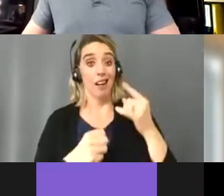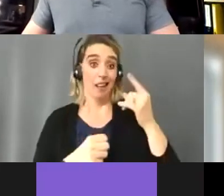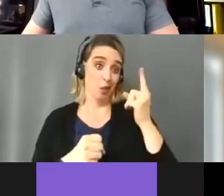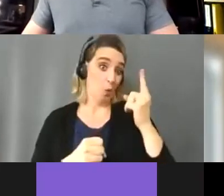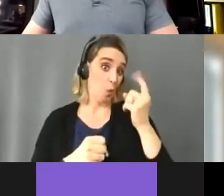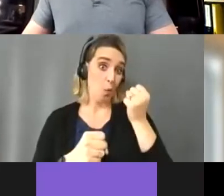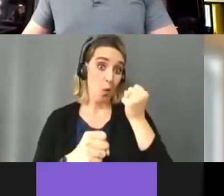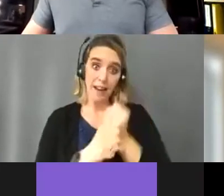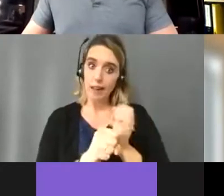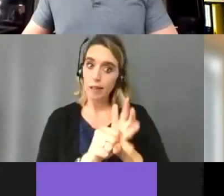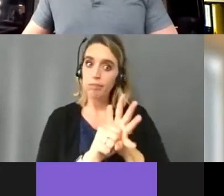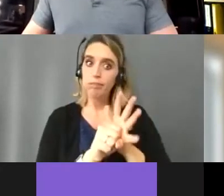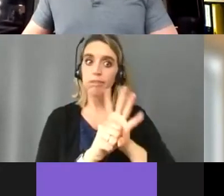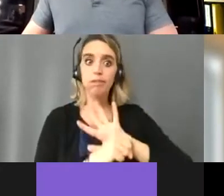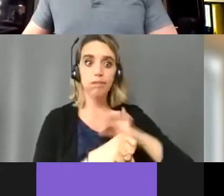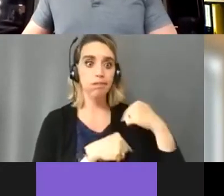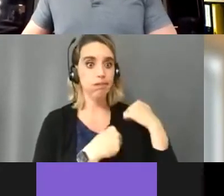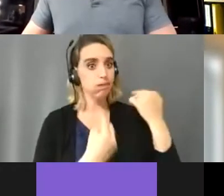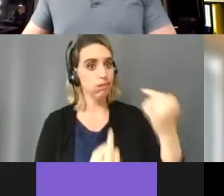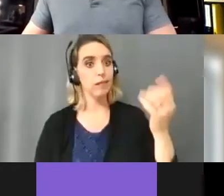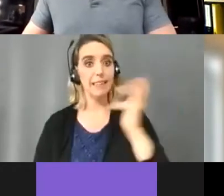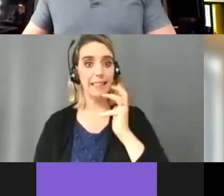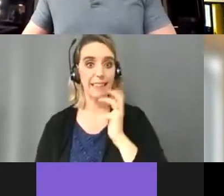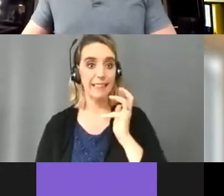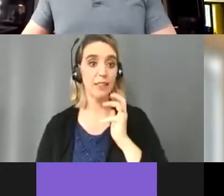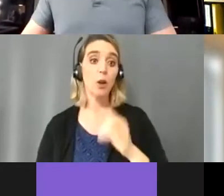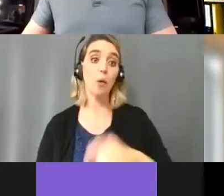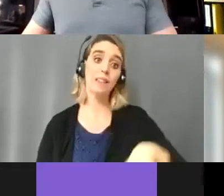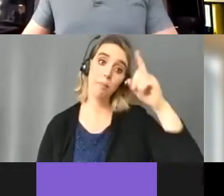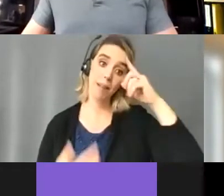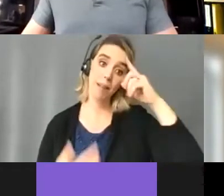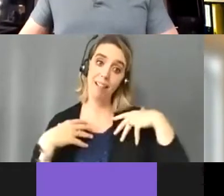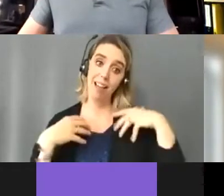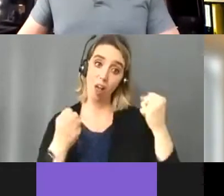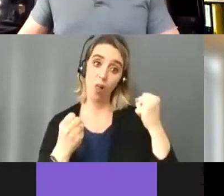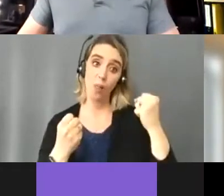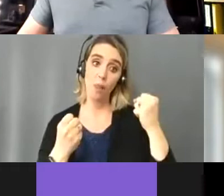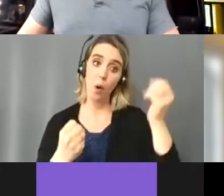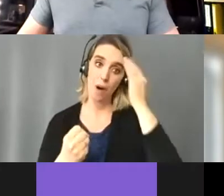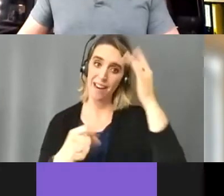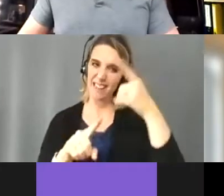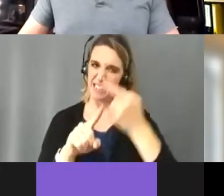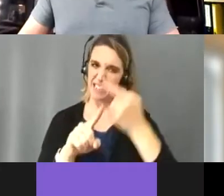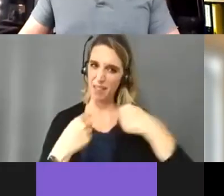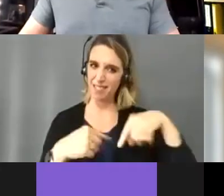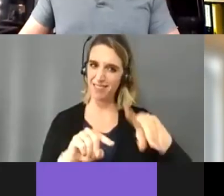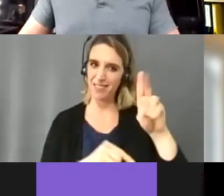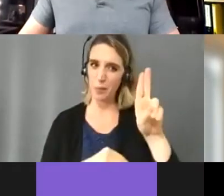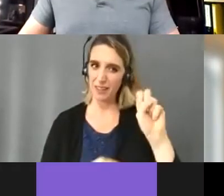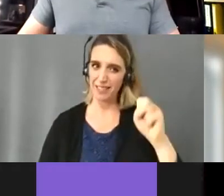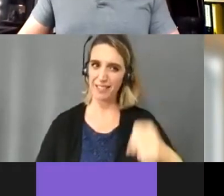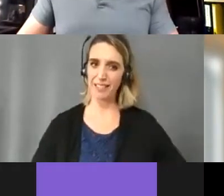And so, in recognition of Mental Health Awareness Month in the United States, we're going to hear from Teri Brister,